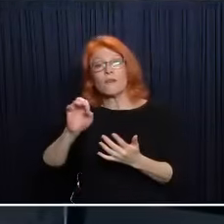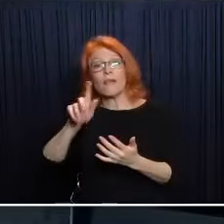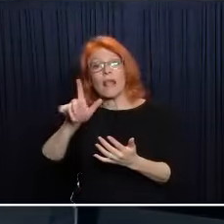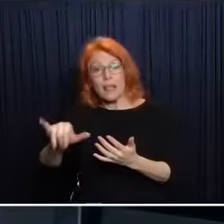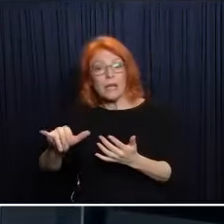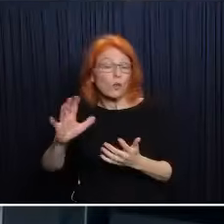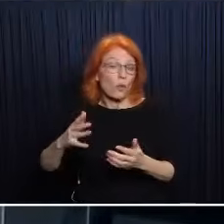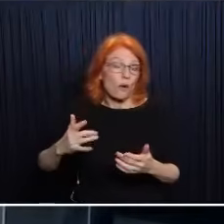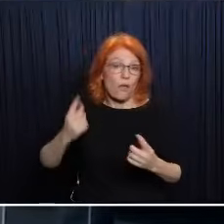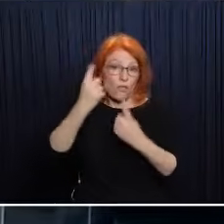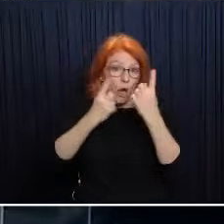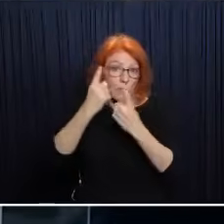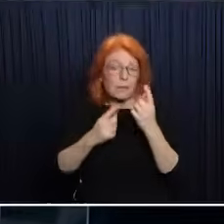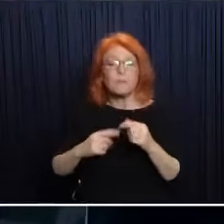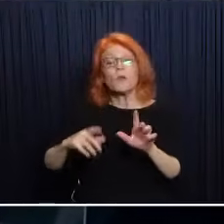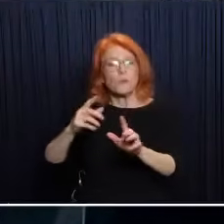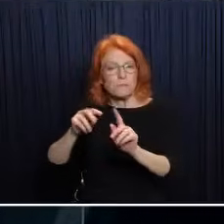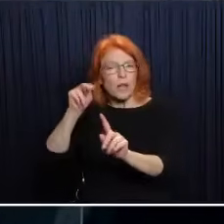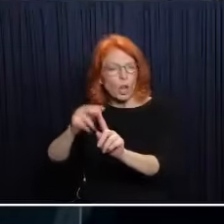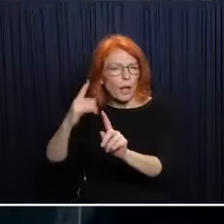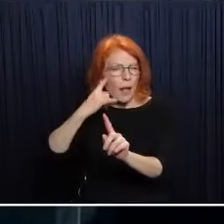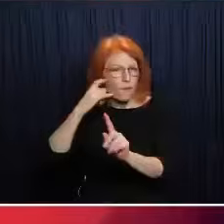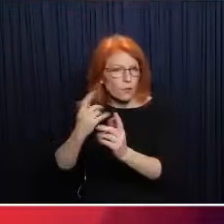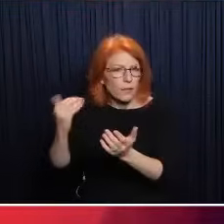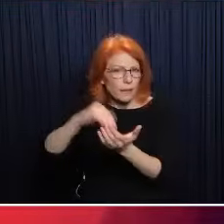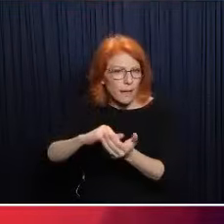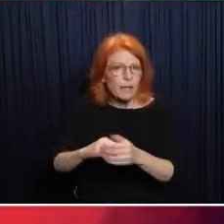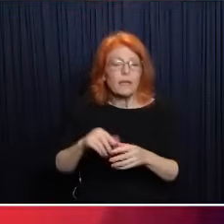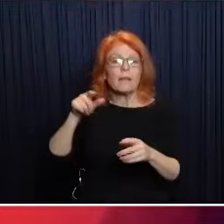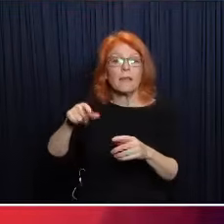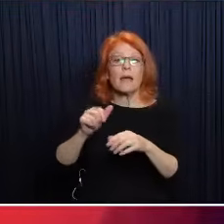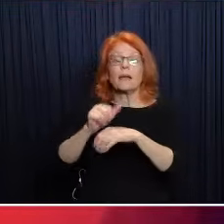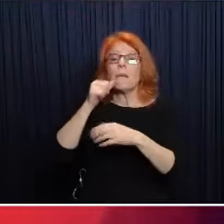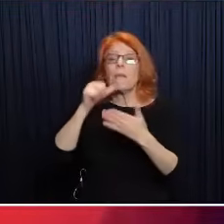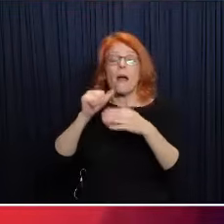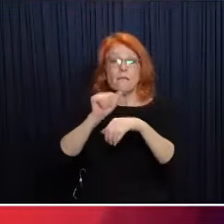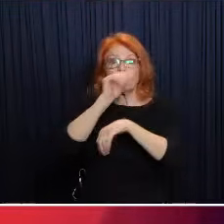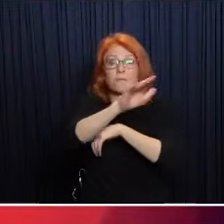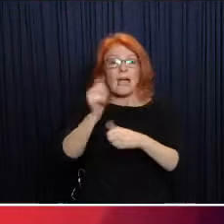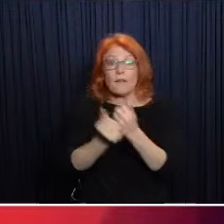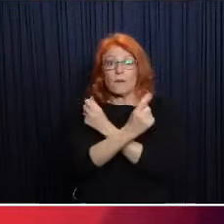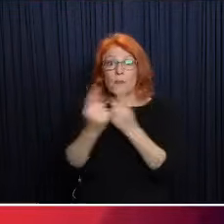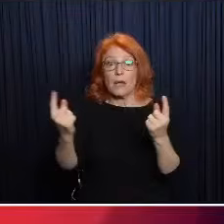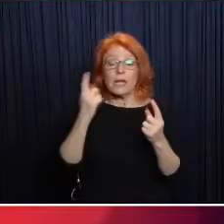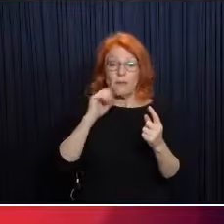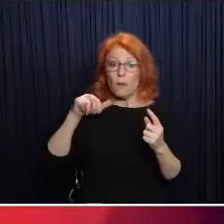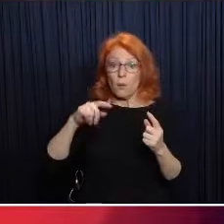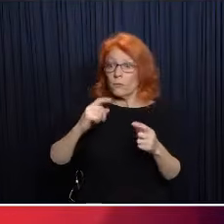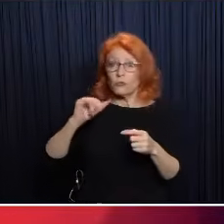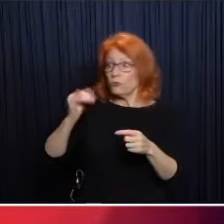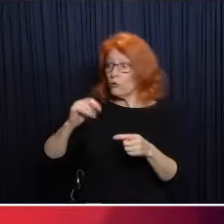EARLY MAIL IN VOTING LIST. 30 SECONDS FOR EACH OF YOU. MR. FEELY, YOUR THOUGHTS ON